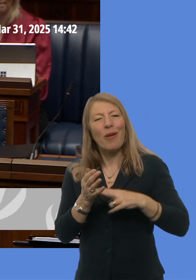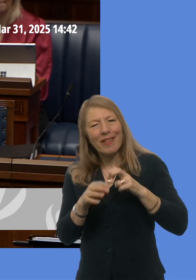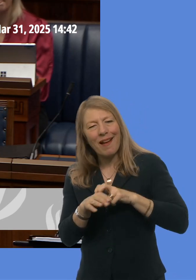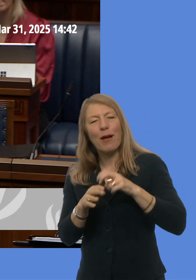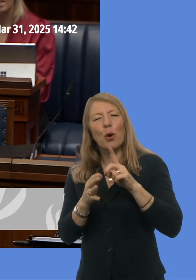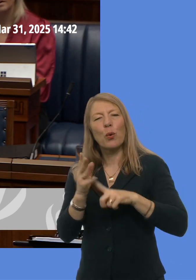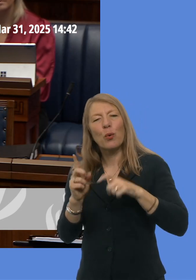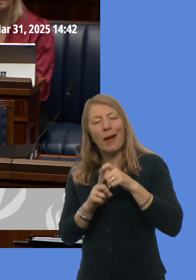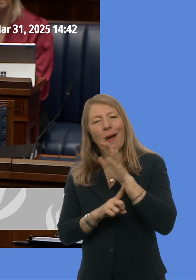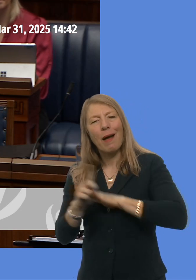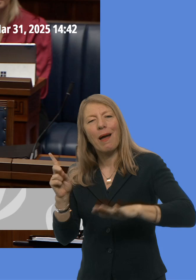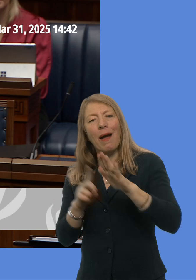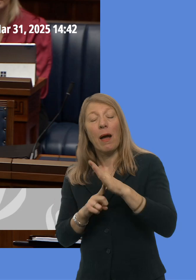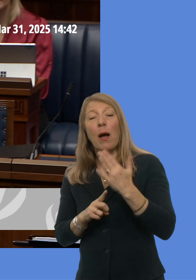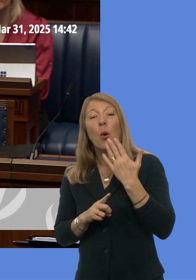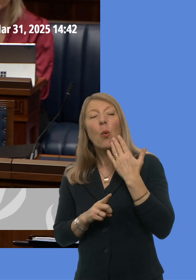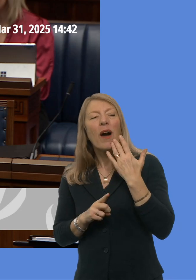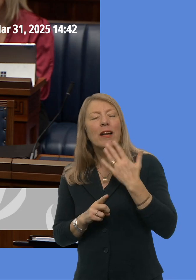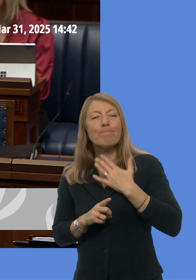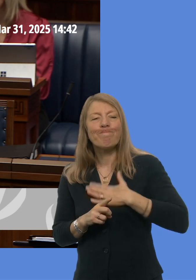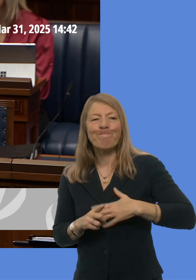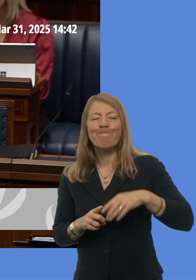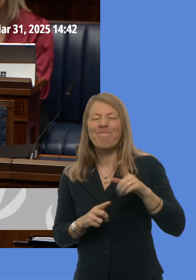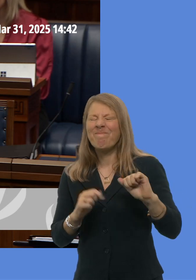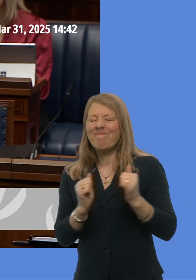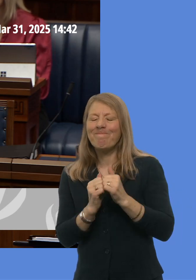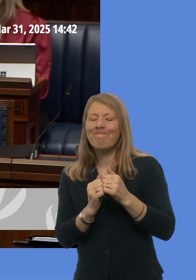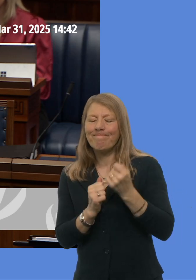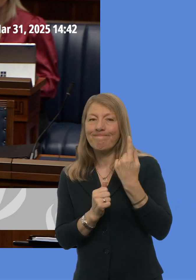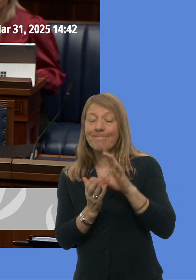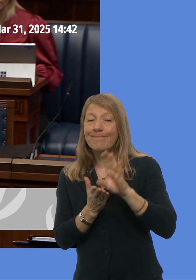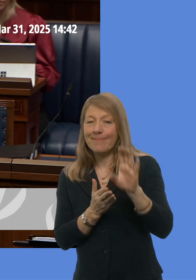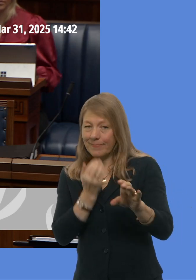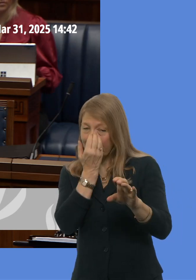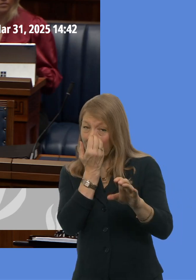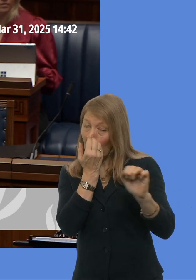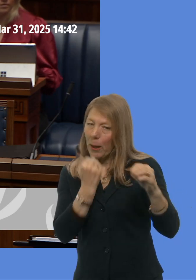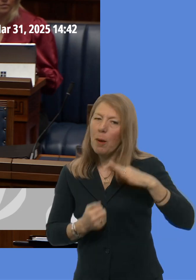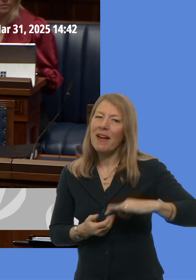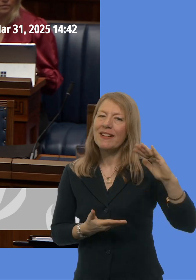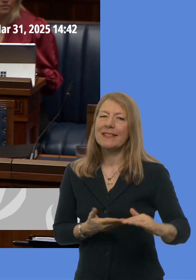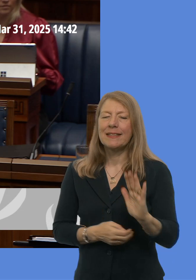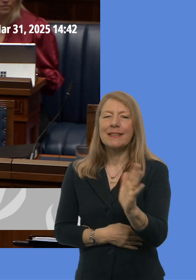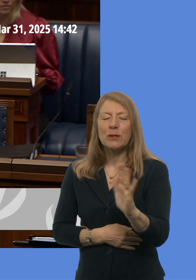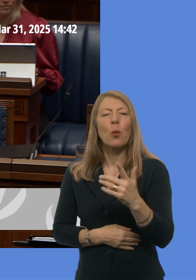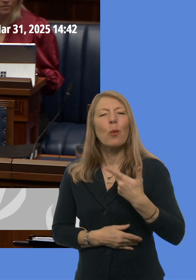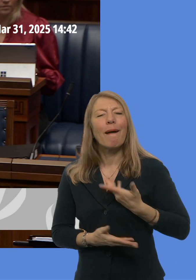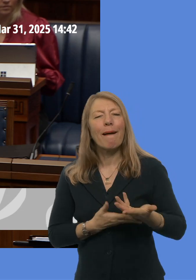will not be impacted by any payment. We are currently having discussions with the Republic of Ireland as well, because we are very